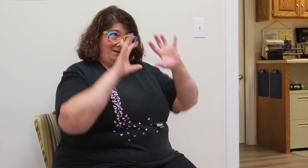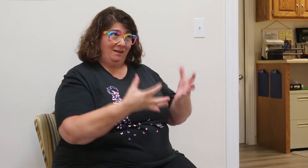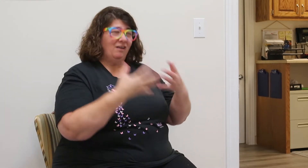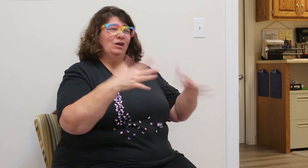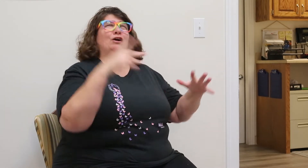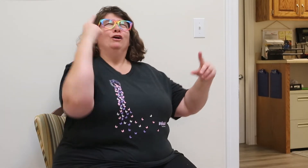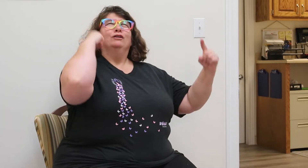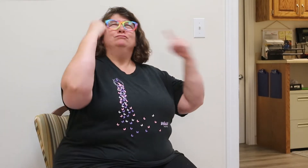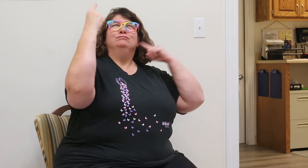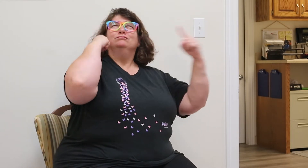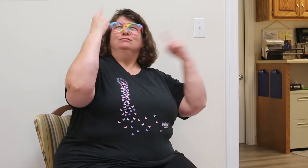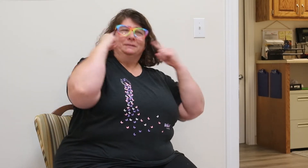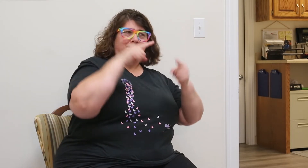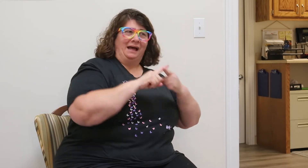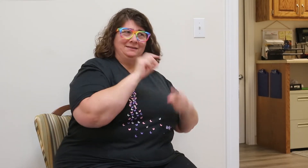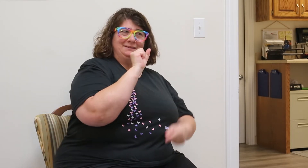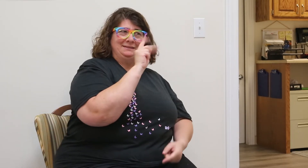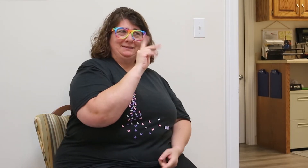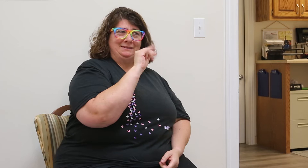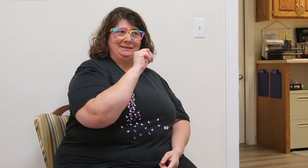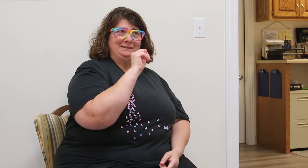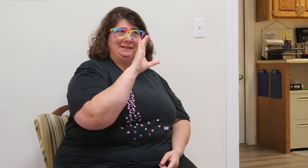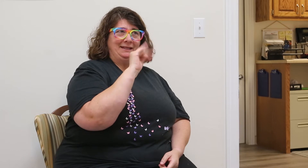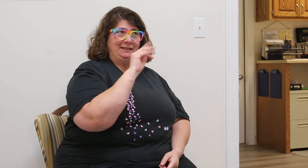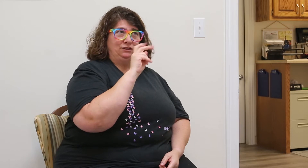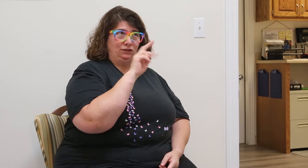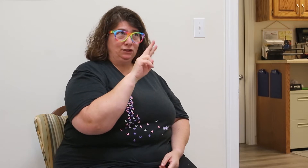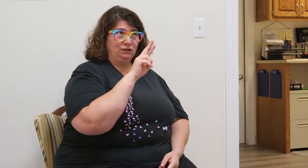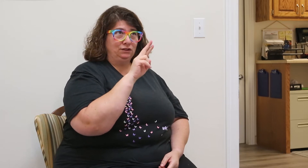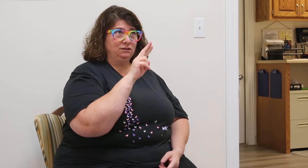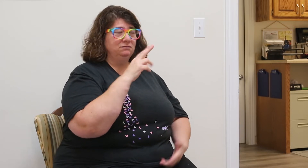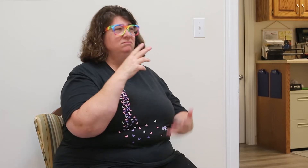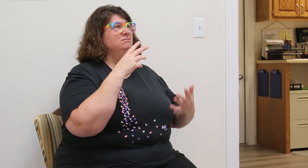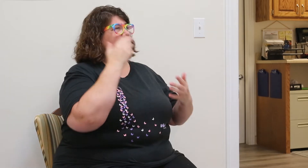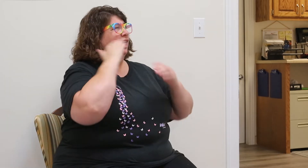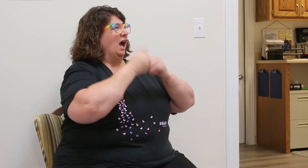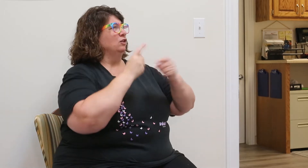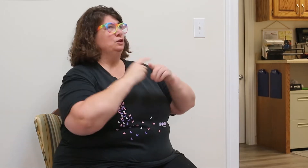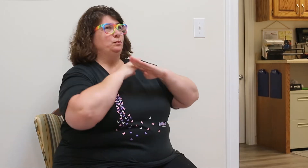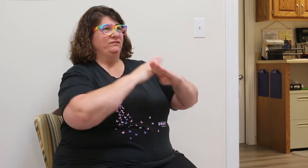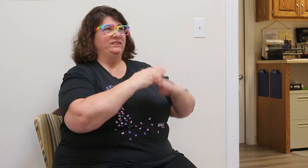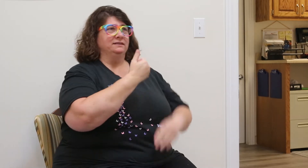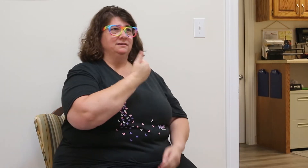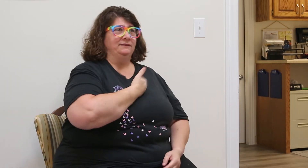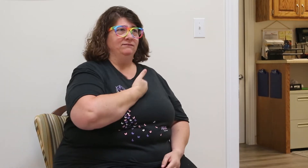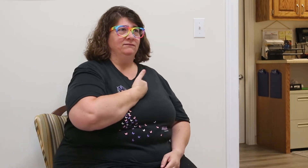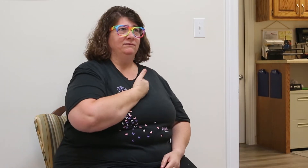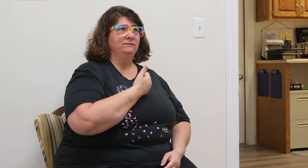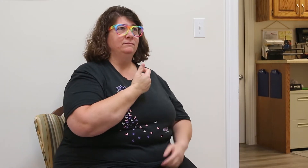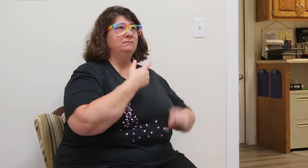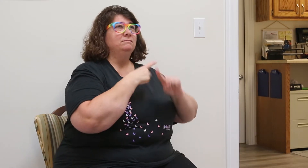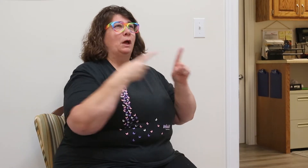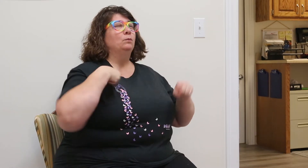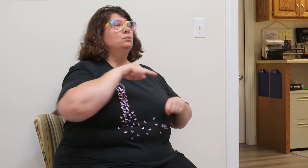have been hearing about skin cancer and preventive care,